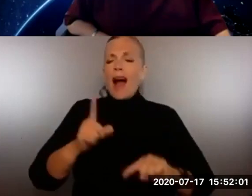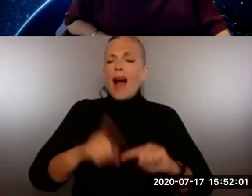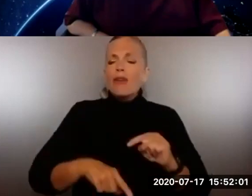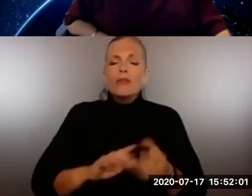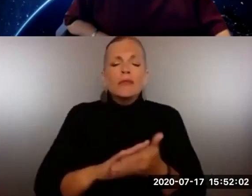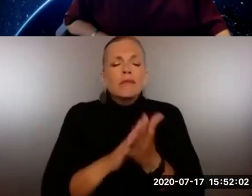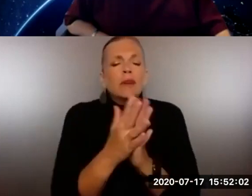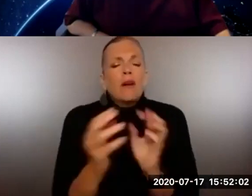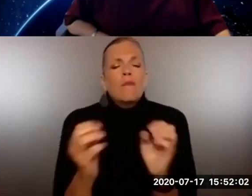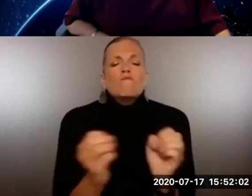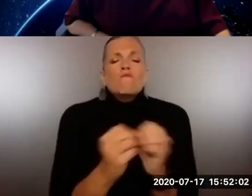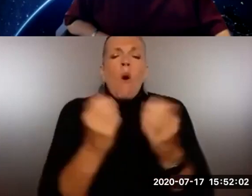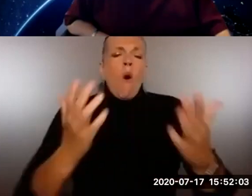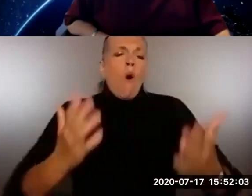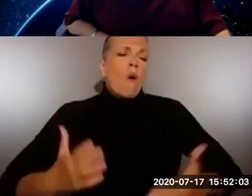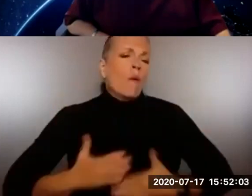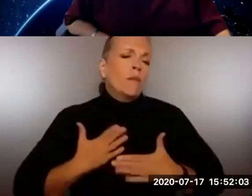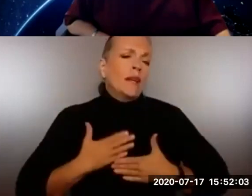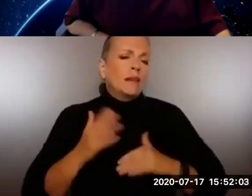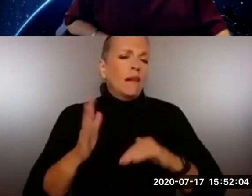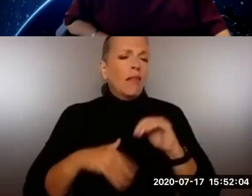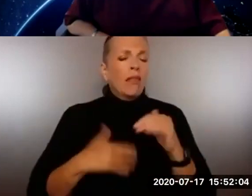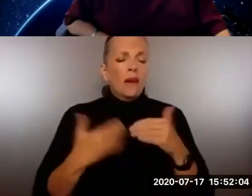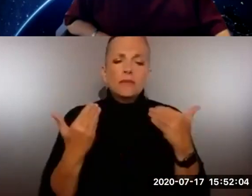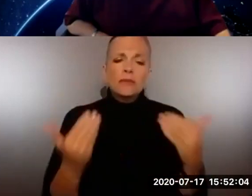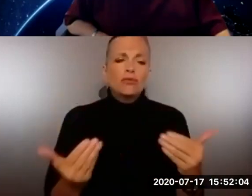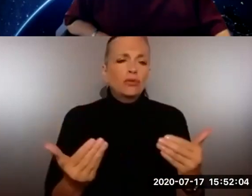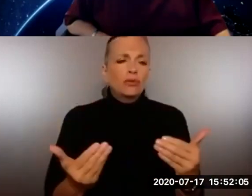this webinar this afternoon, just